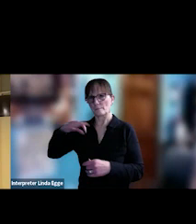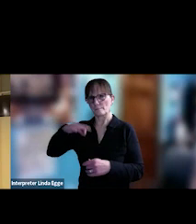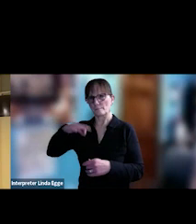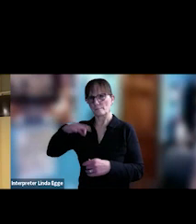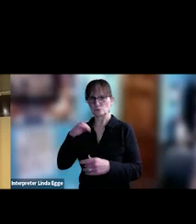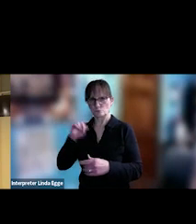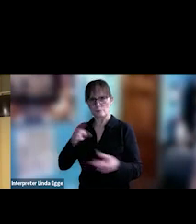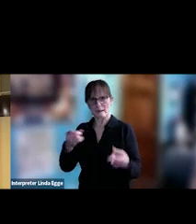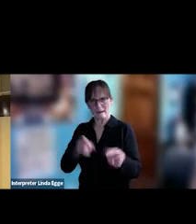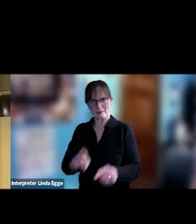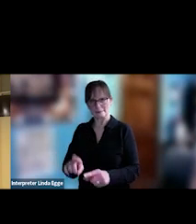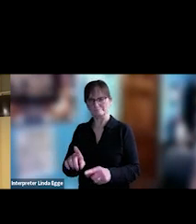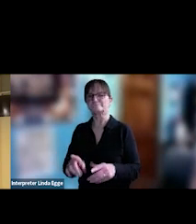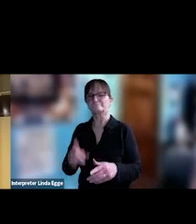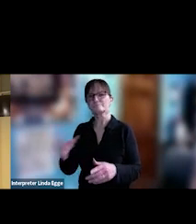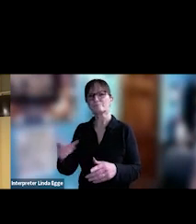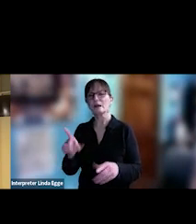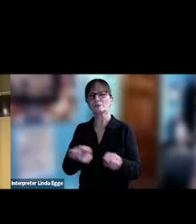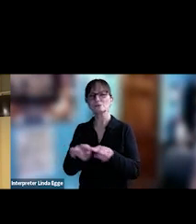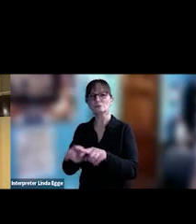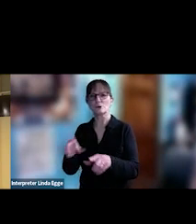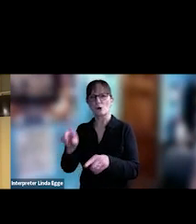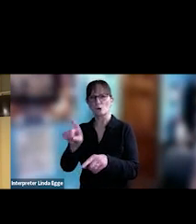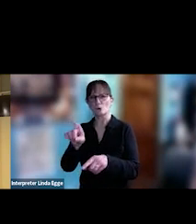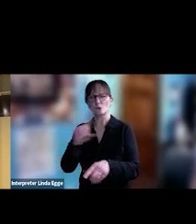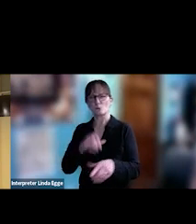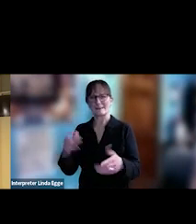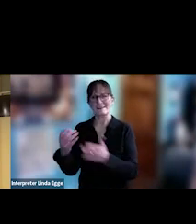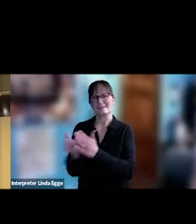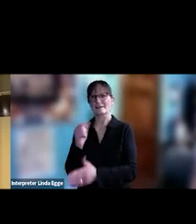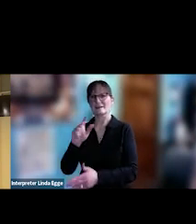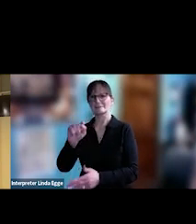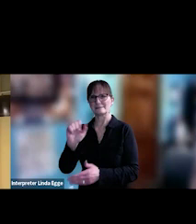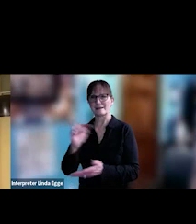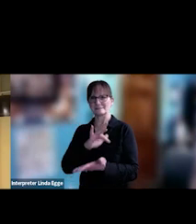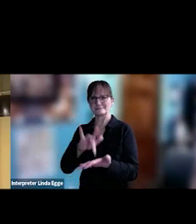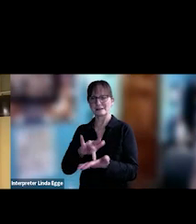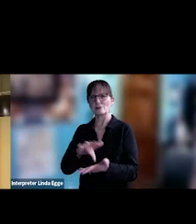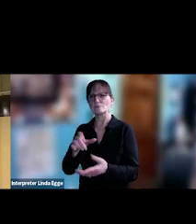These are questions we often get at the TA Center and typical of case managers who, you know,